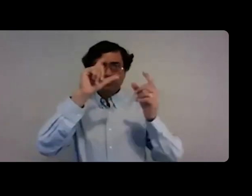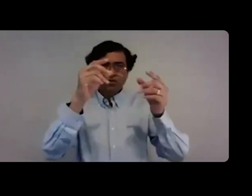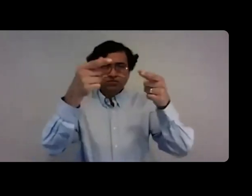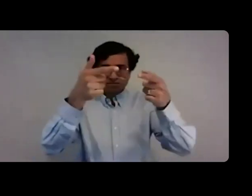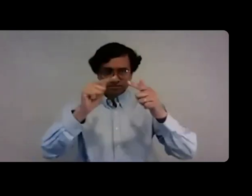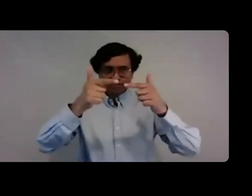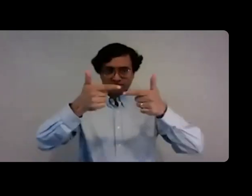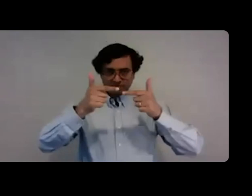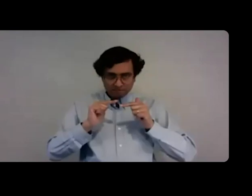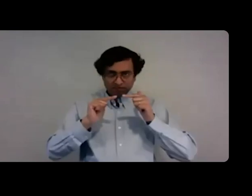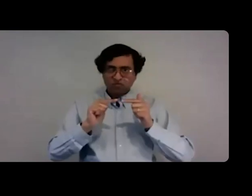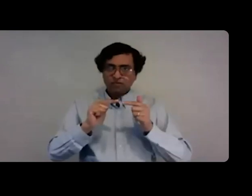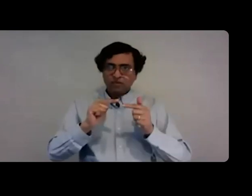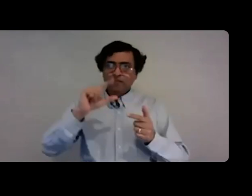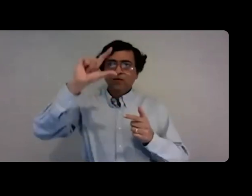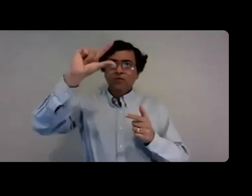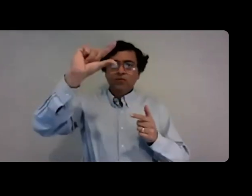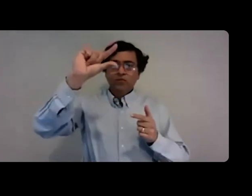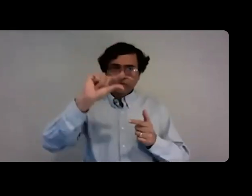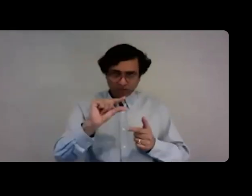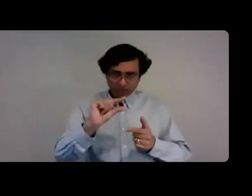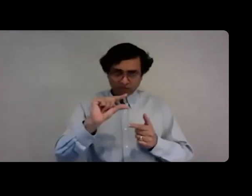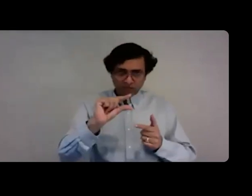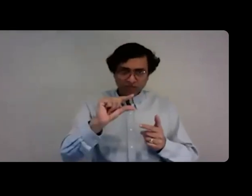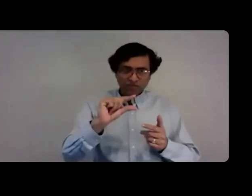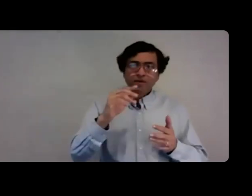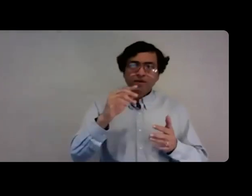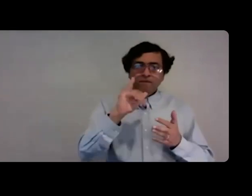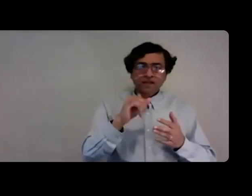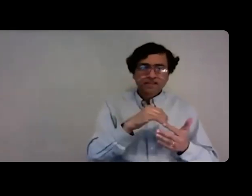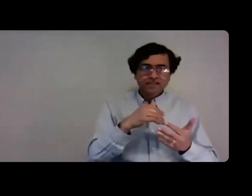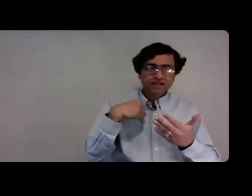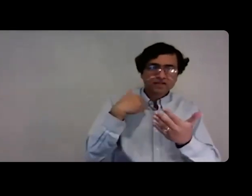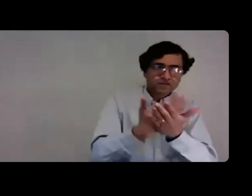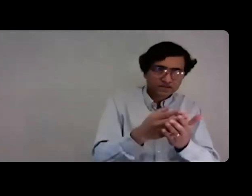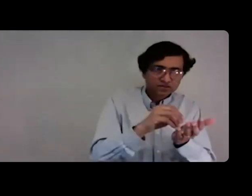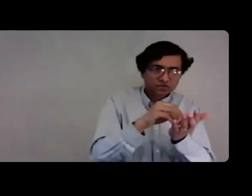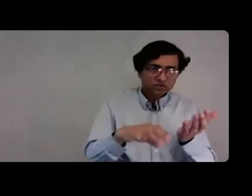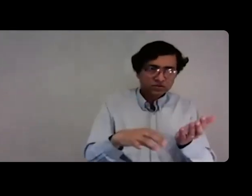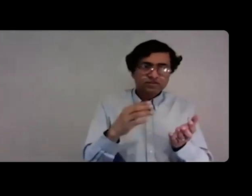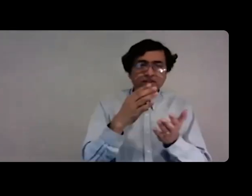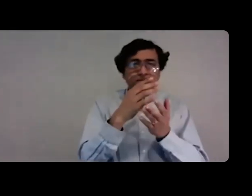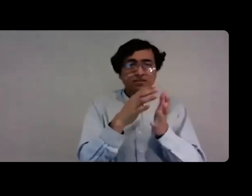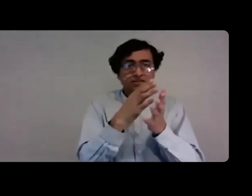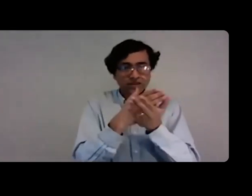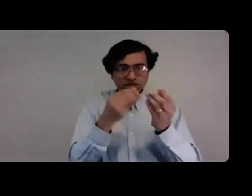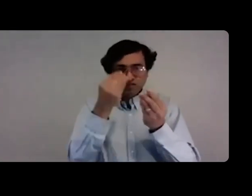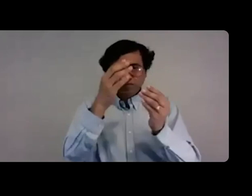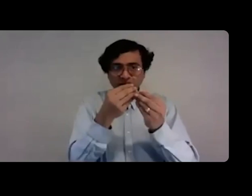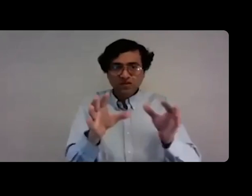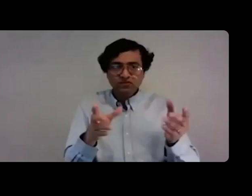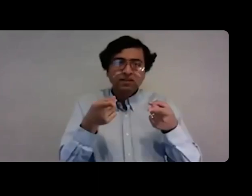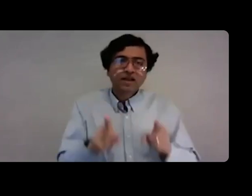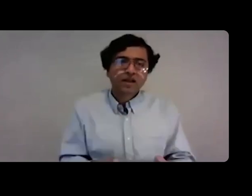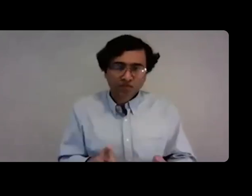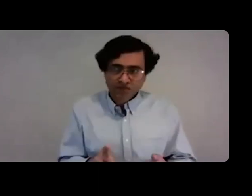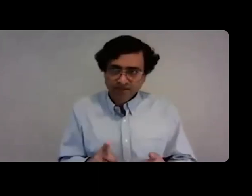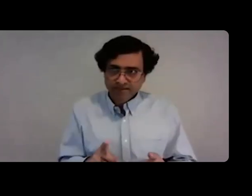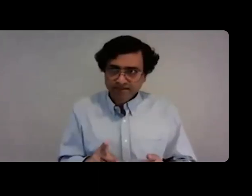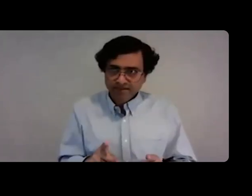way for the student who is attempting to receive that information through less than ideal means.